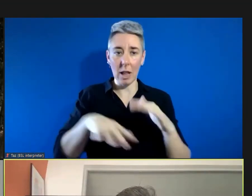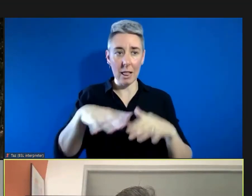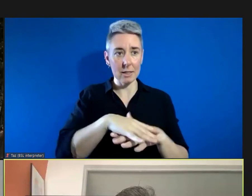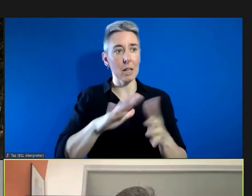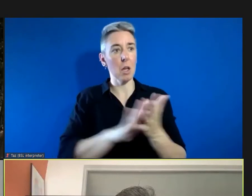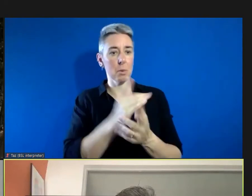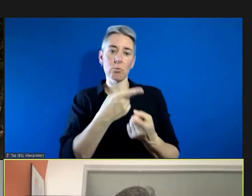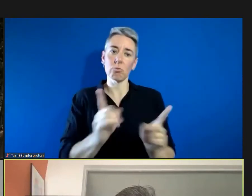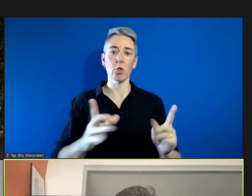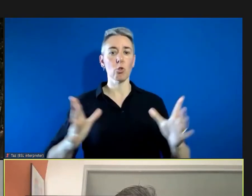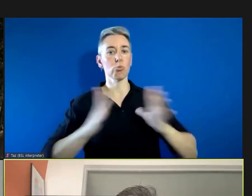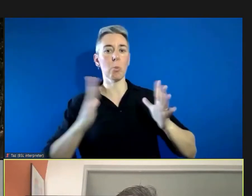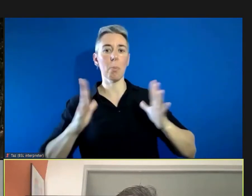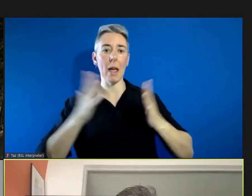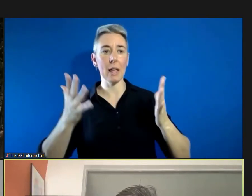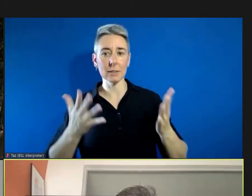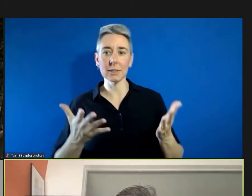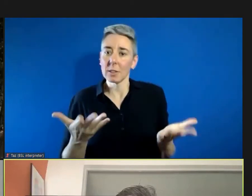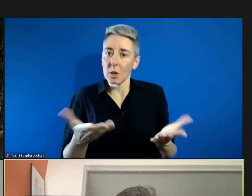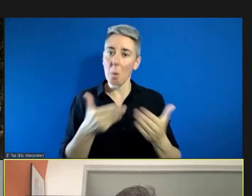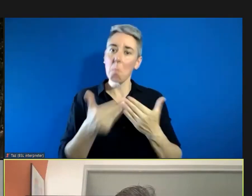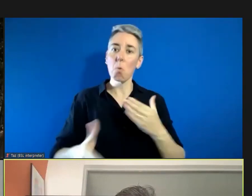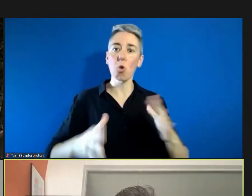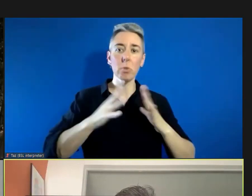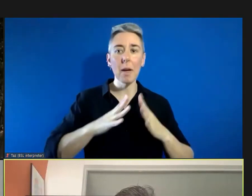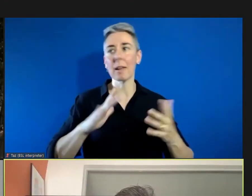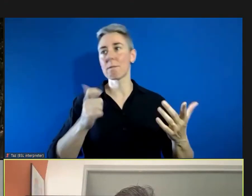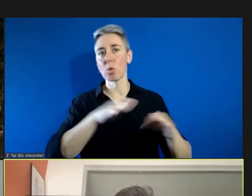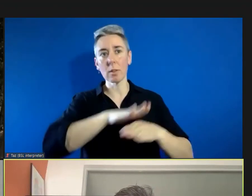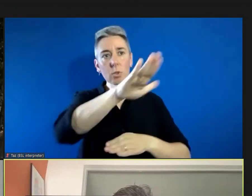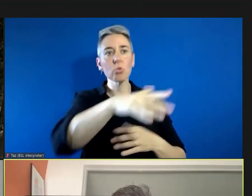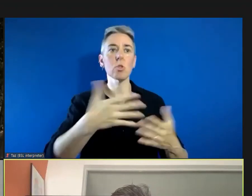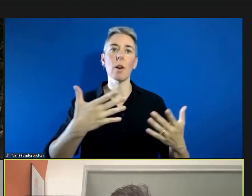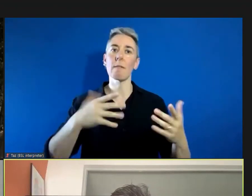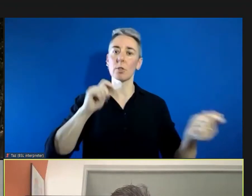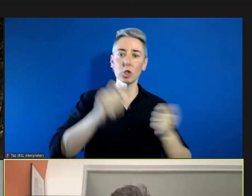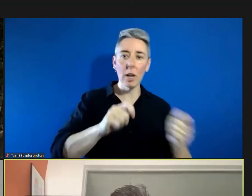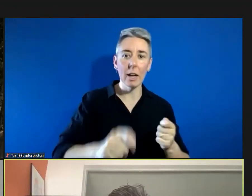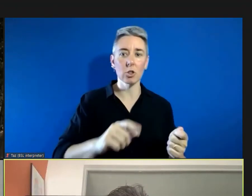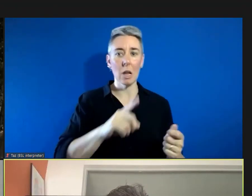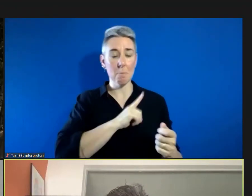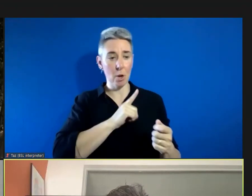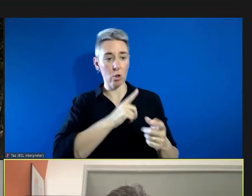experiences and diverse experiences of people sharing mental health support needs, sharing their